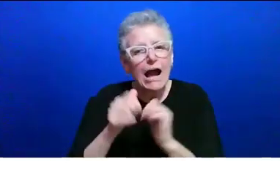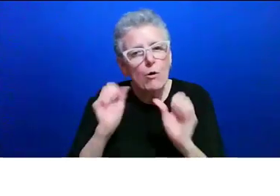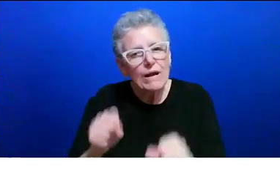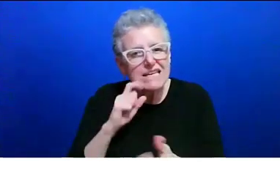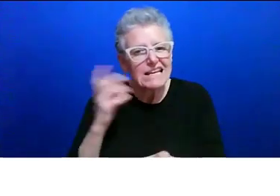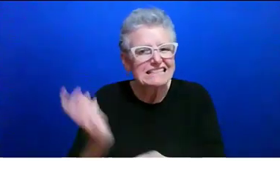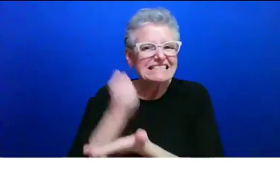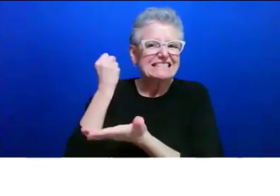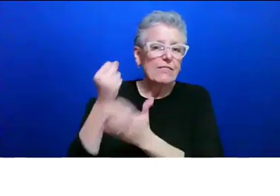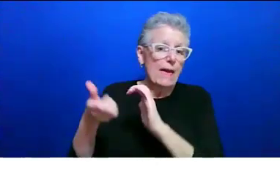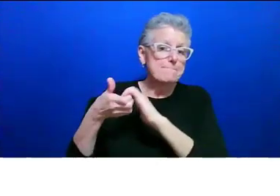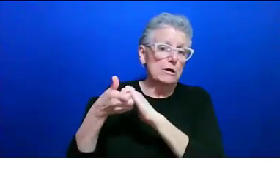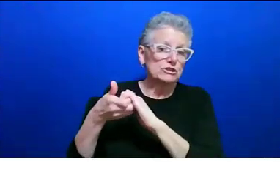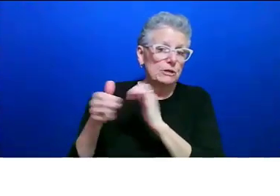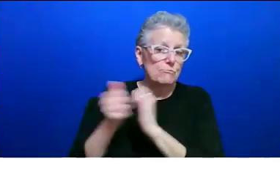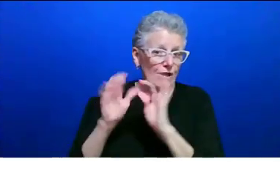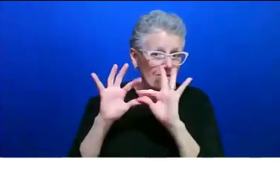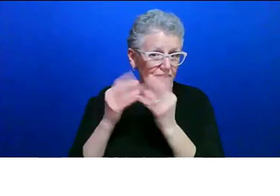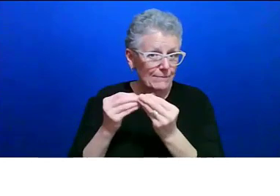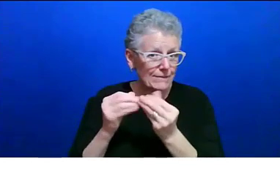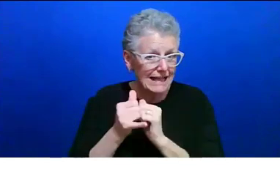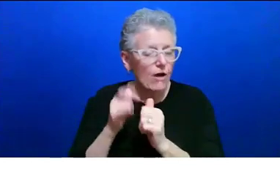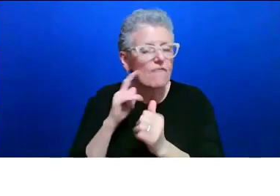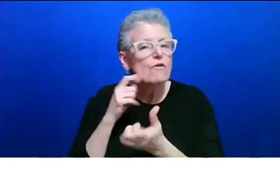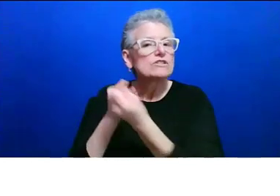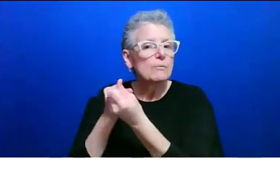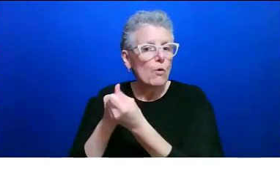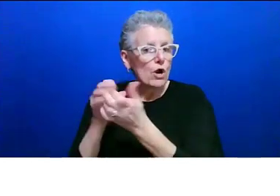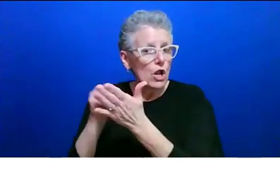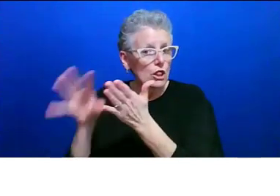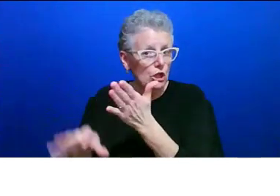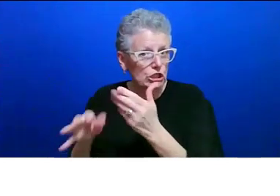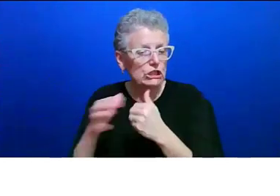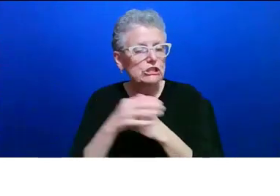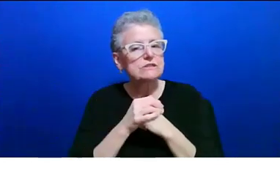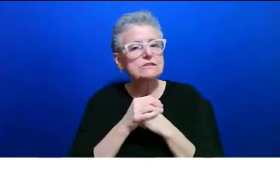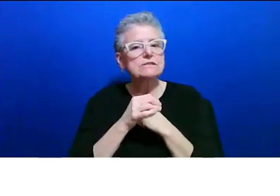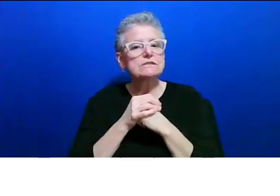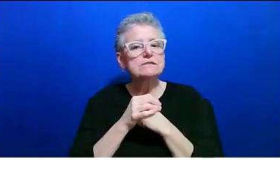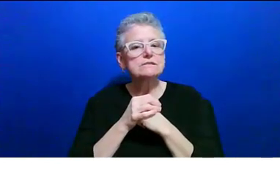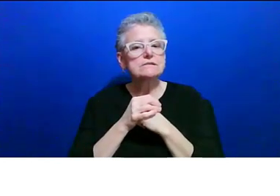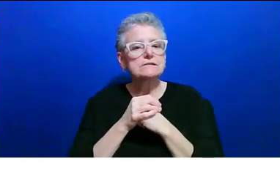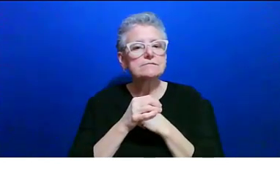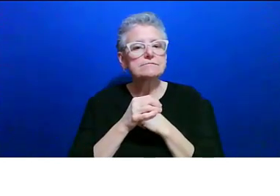partnership with families to support learners.